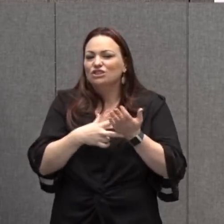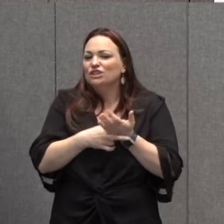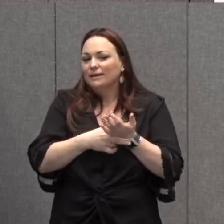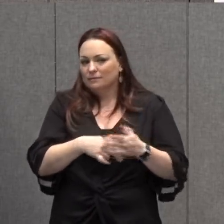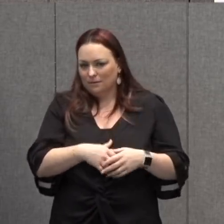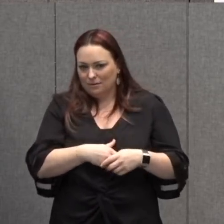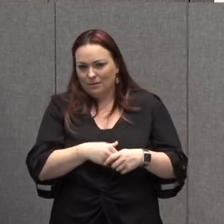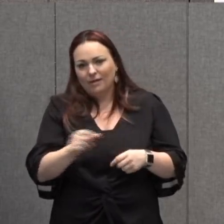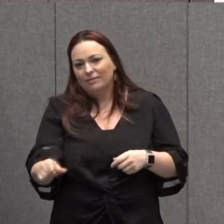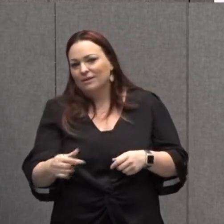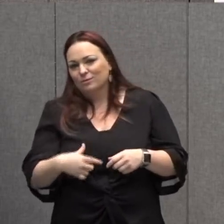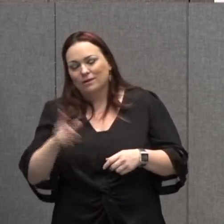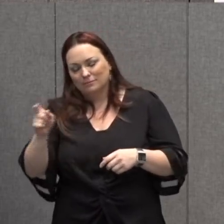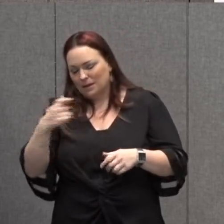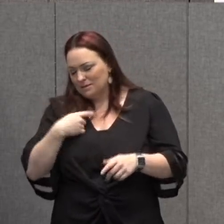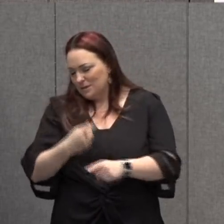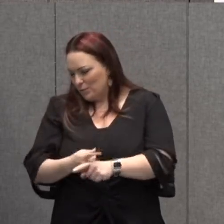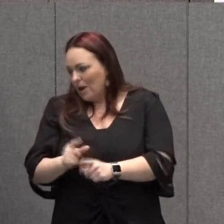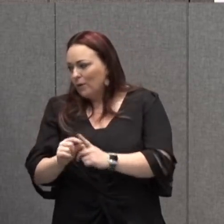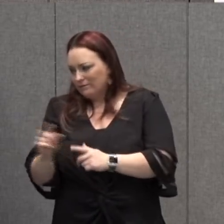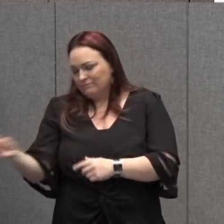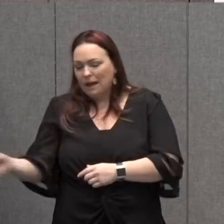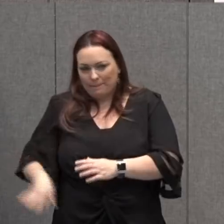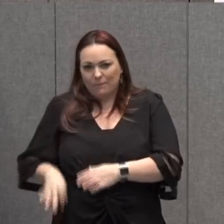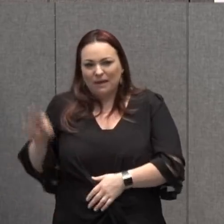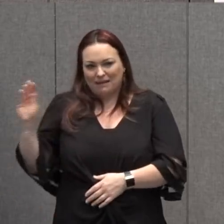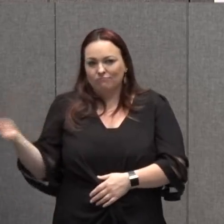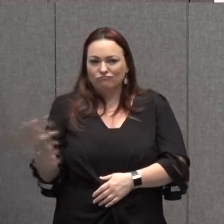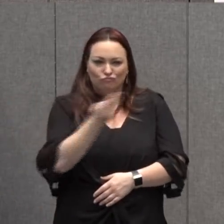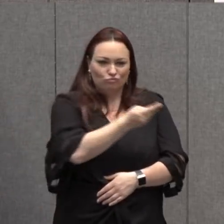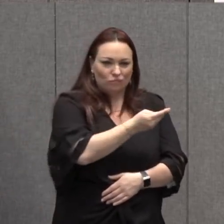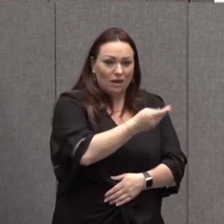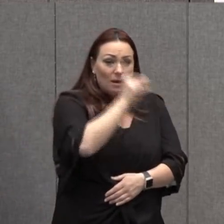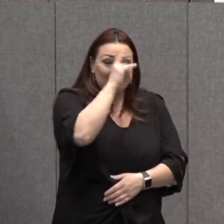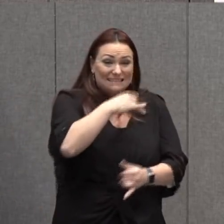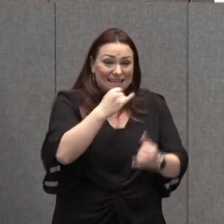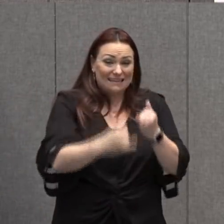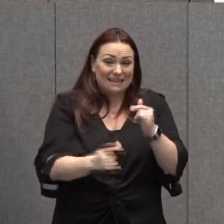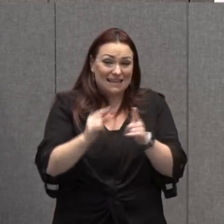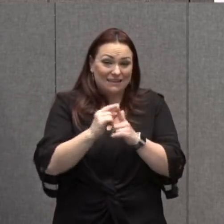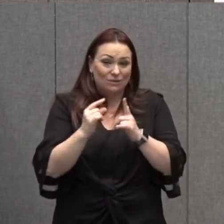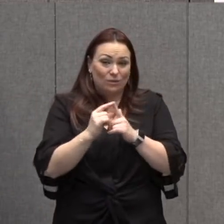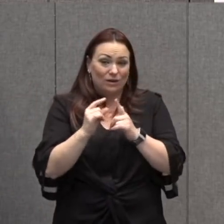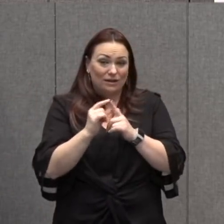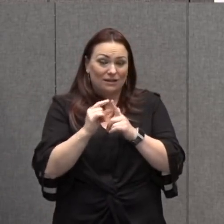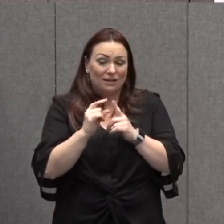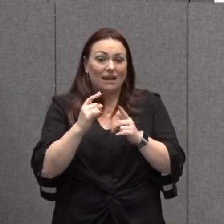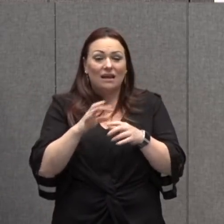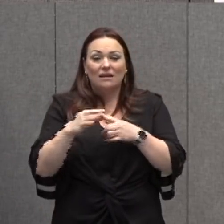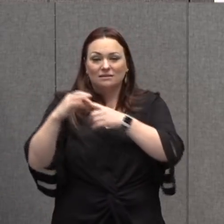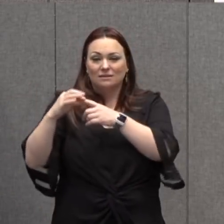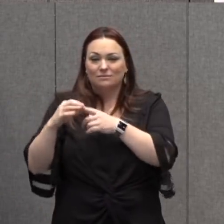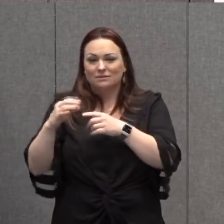Oh, this one's gotta be it, this is it. Because it's the last word, except it's stuck to another one.